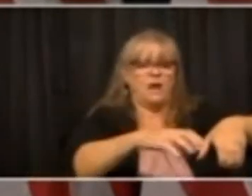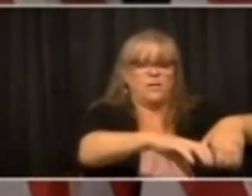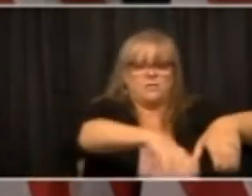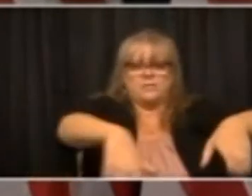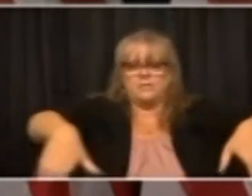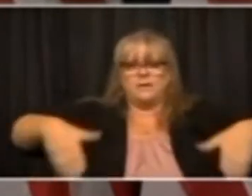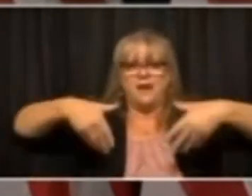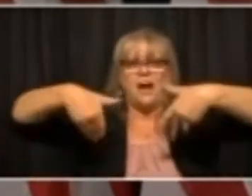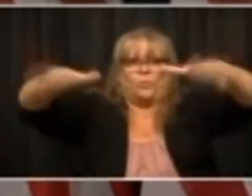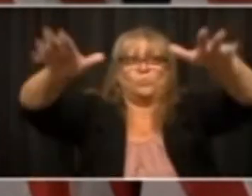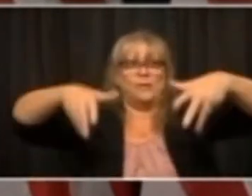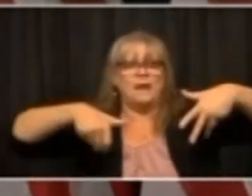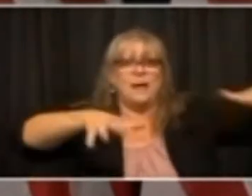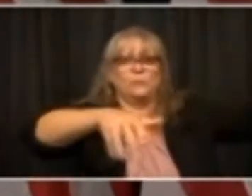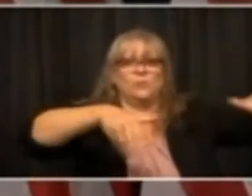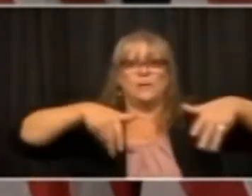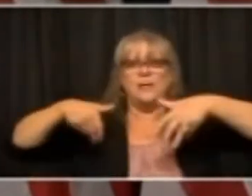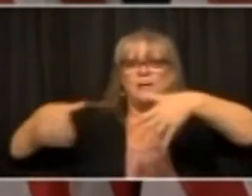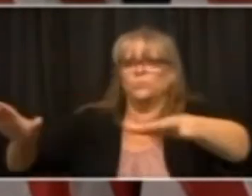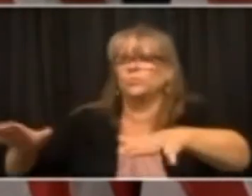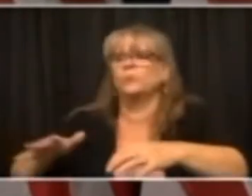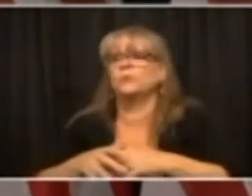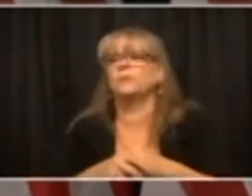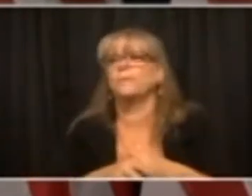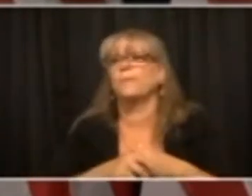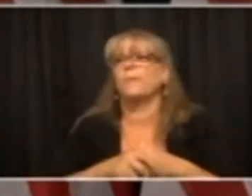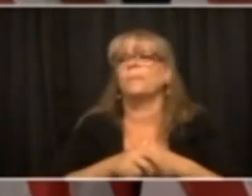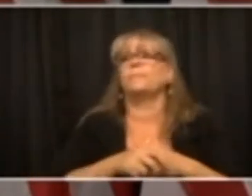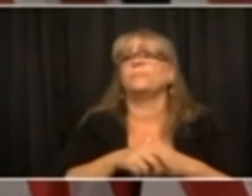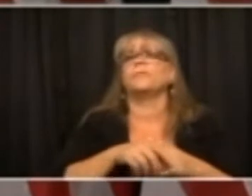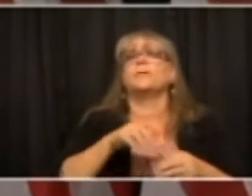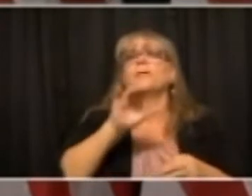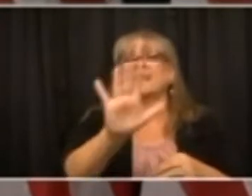is definitely very different from my experiences from firefighting in